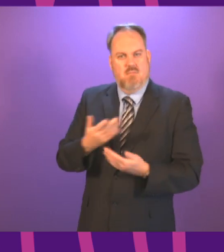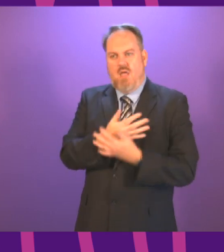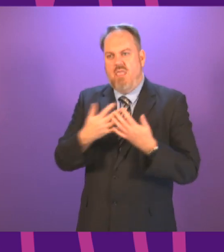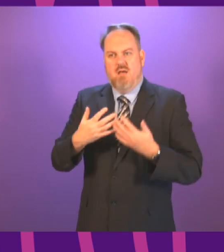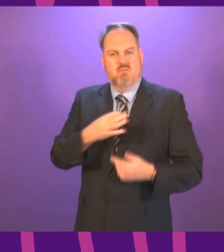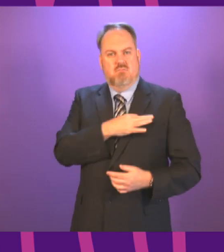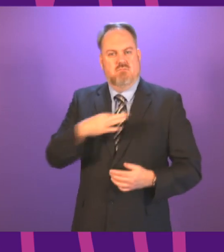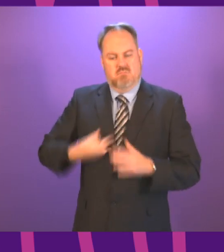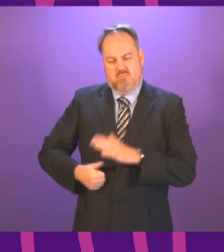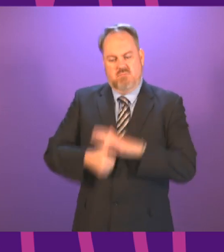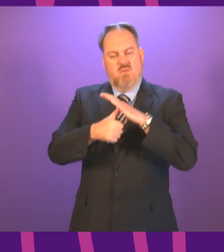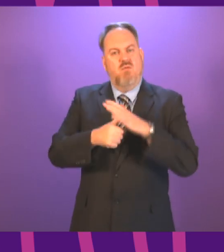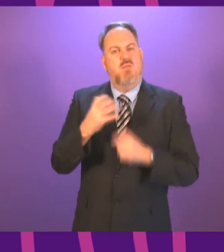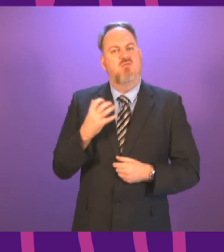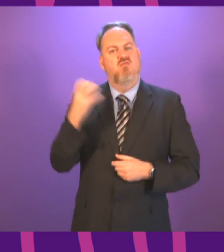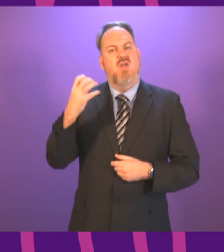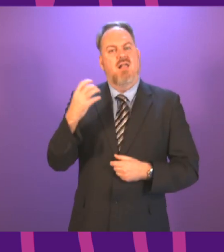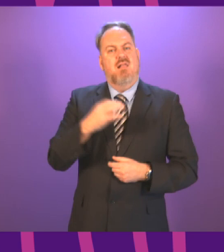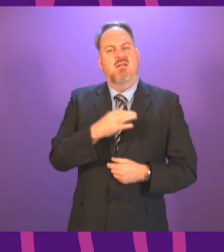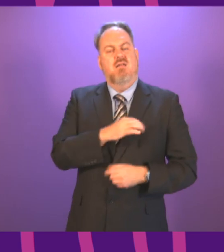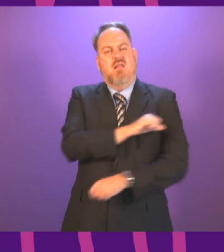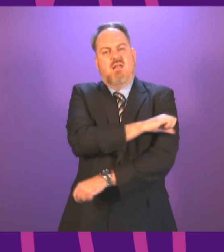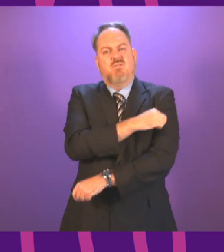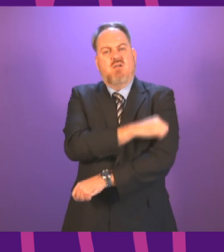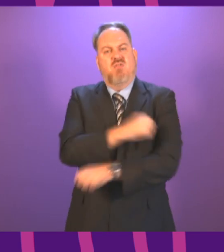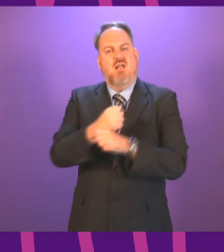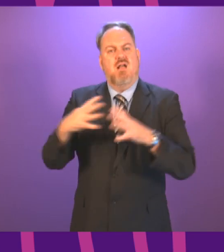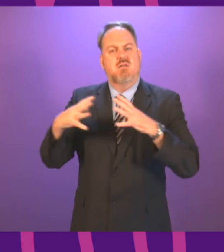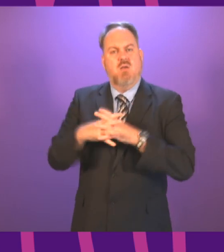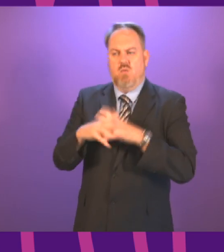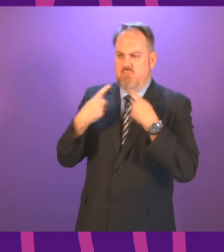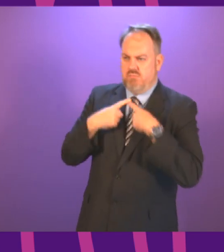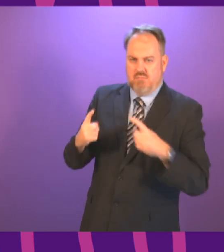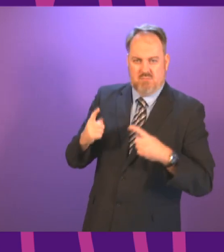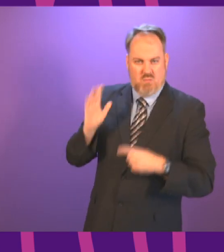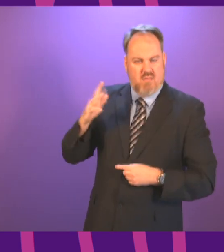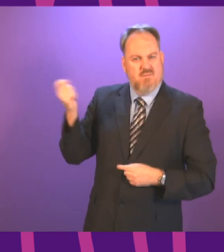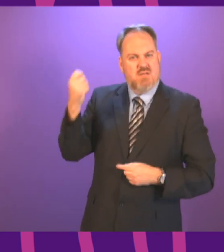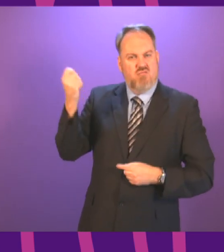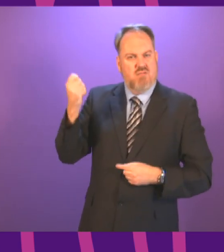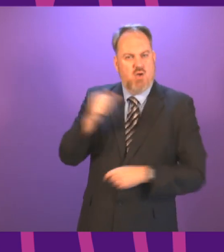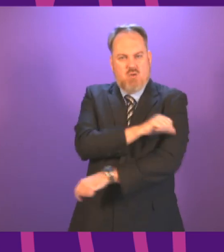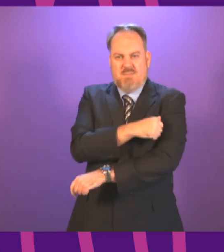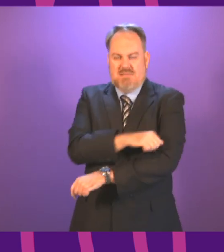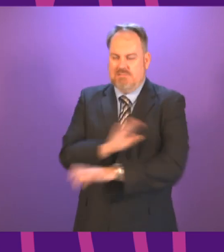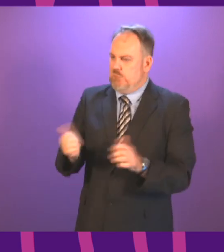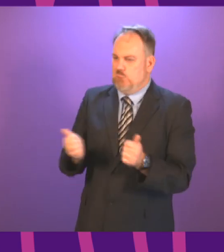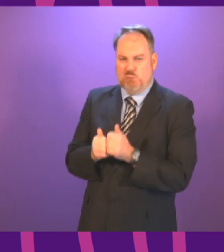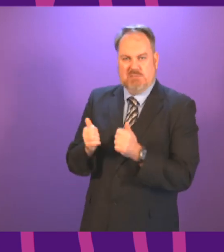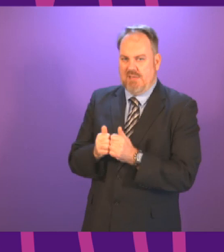also heard concerns from clinicians at Glasgow royal infirmary. In a joint letter to health board management, they said that the Victorian hospital is